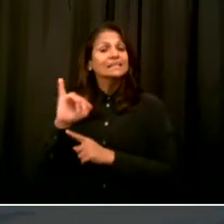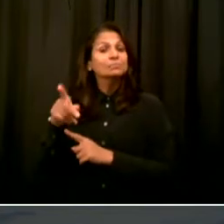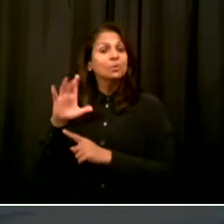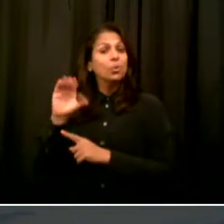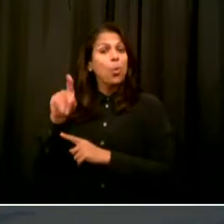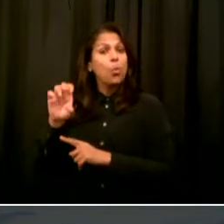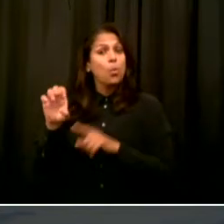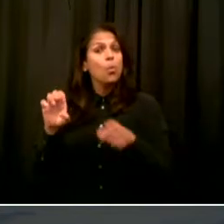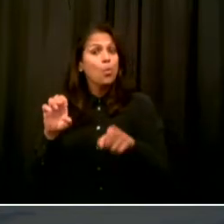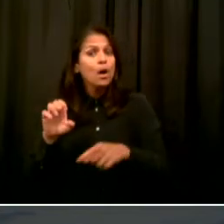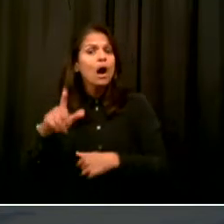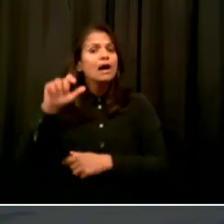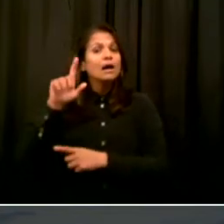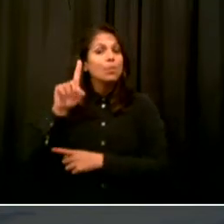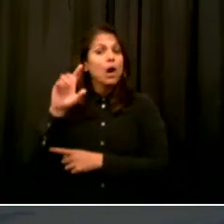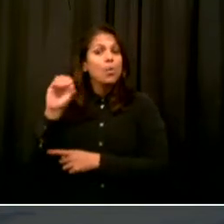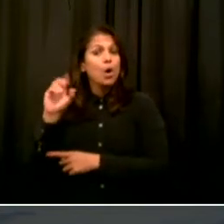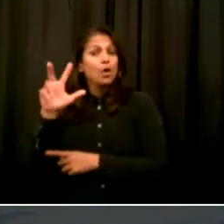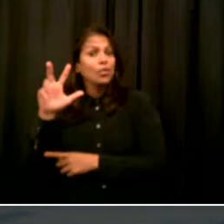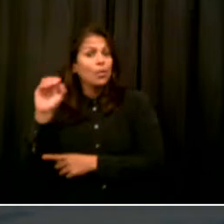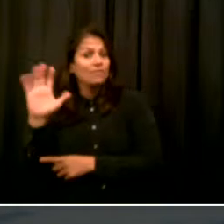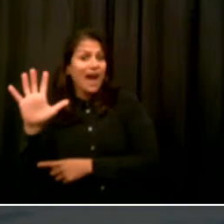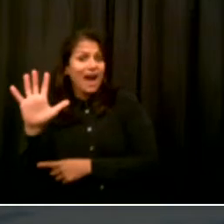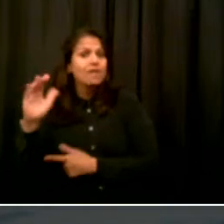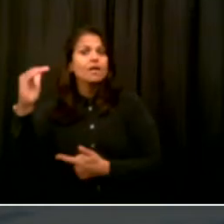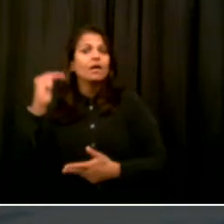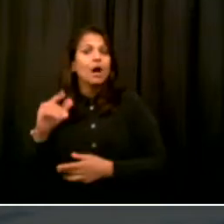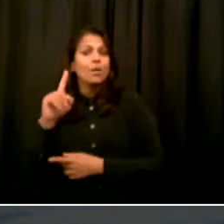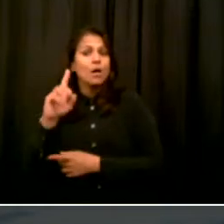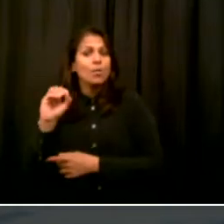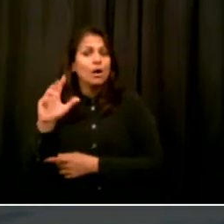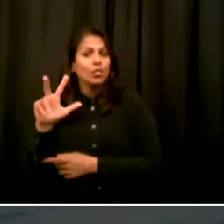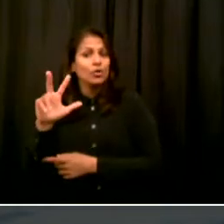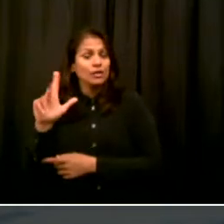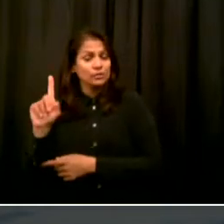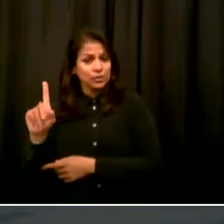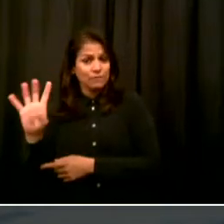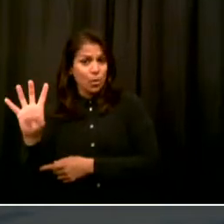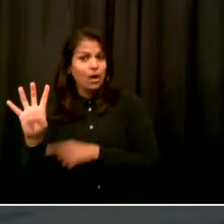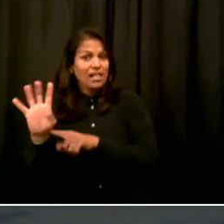SITUATION NOW IN A COUPLE OF ZIP CODES IN STATEN ISLAND. WE SEE AN INCREASE THAT MAKES